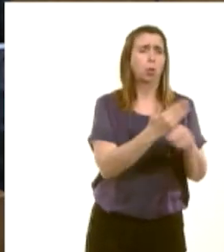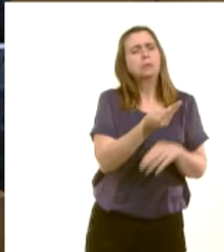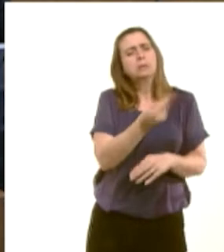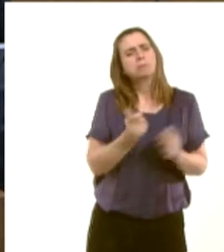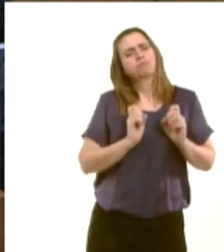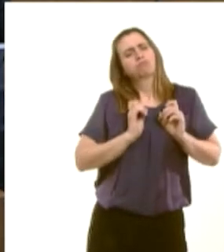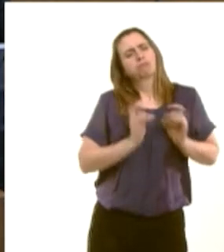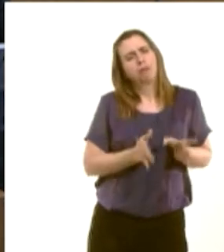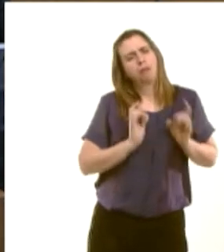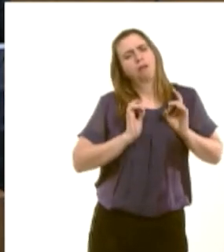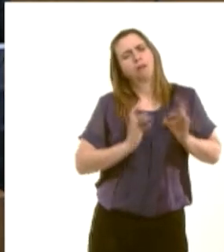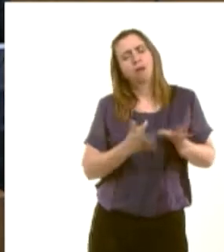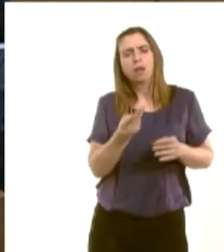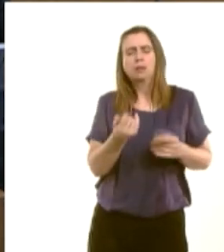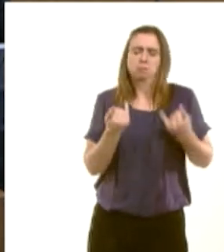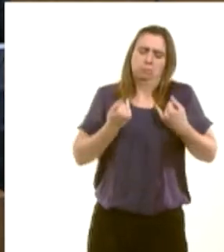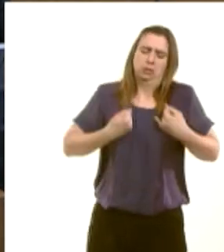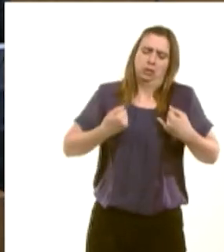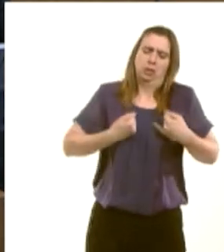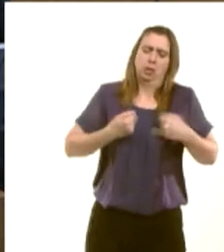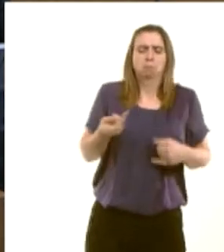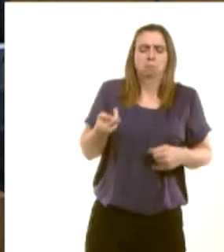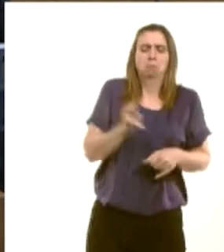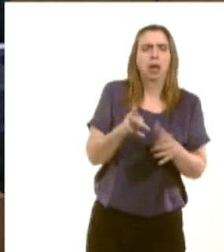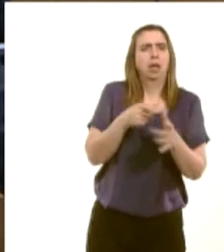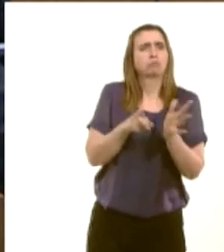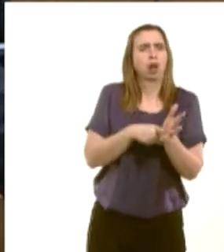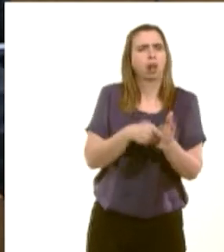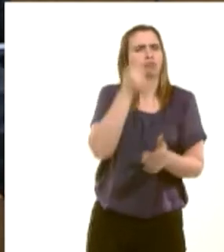are others who are on short-term sick until the beginning of April. Itís an unusual situation